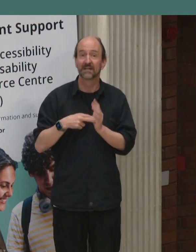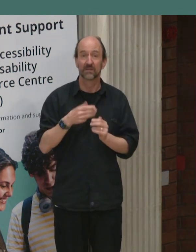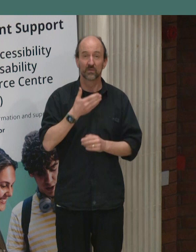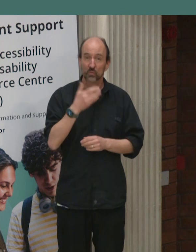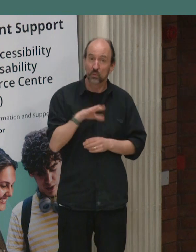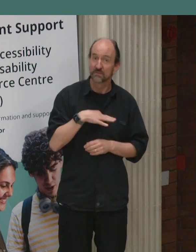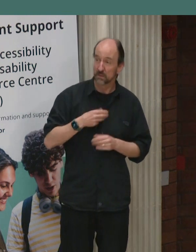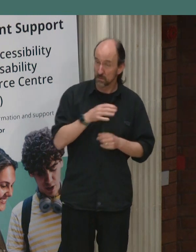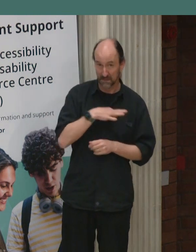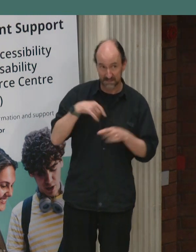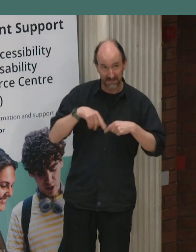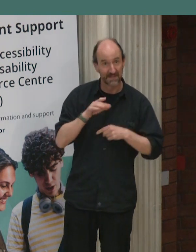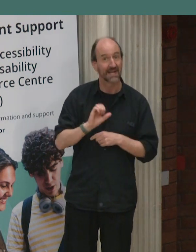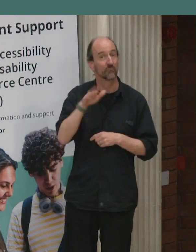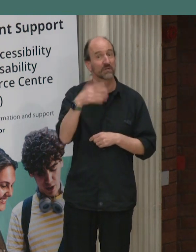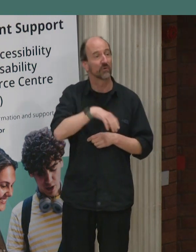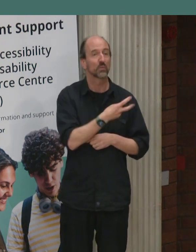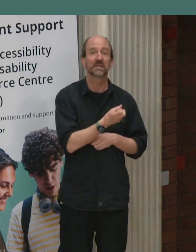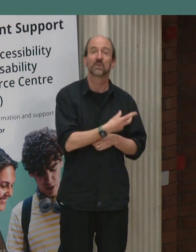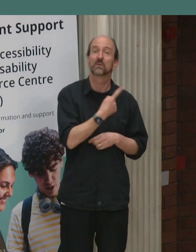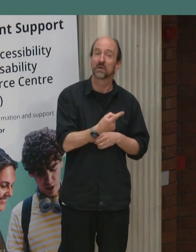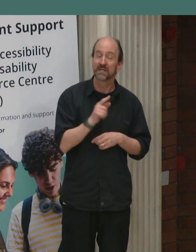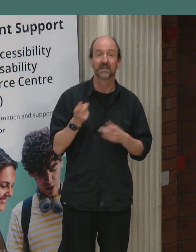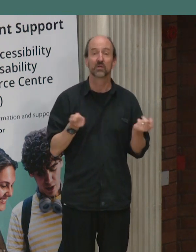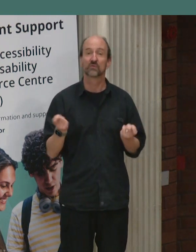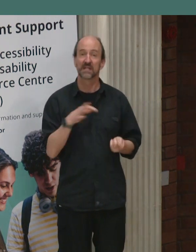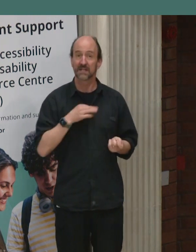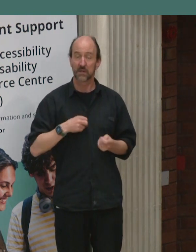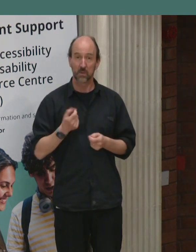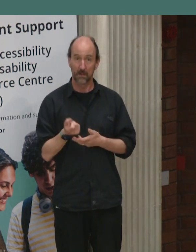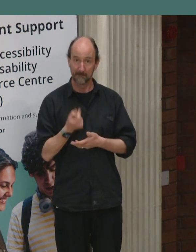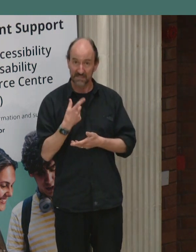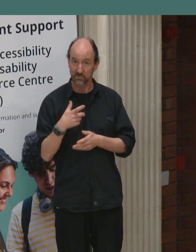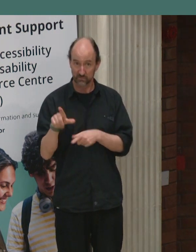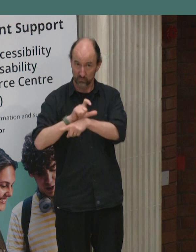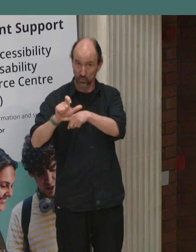which he's been doing since 2021 and directs the Clinical Medicine course, he's a clinical academic